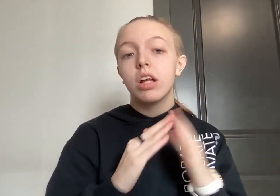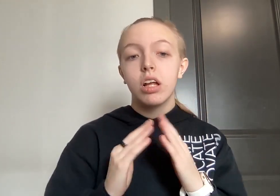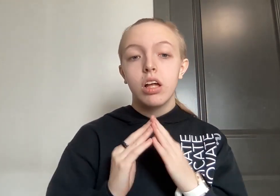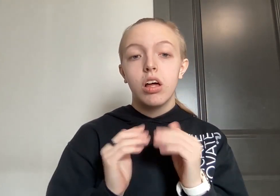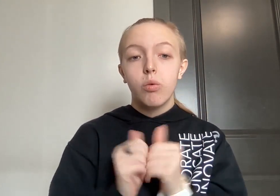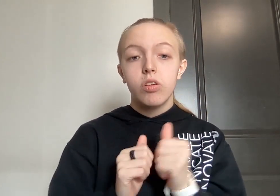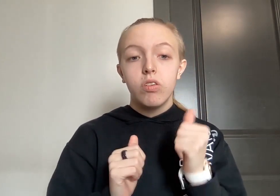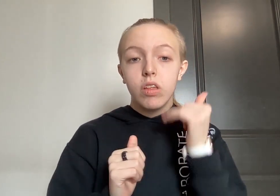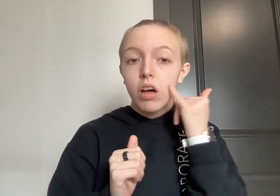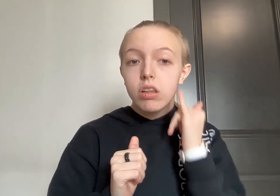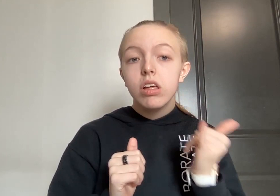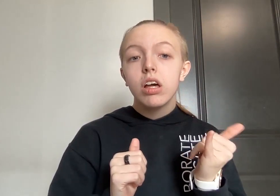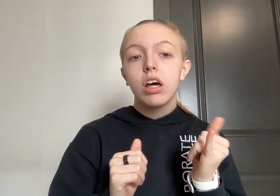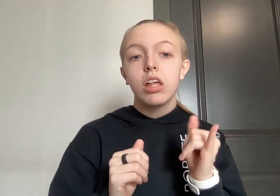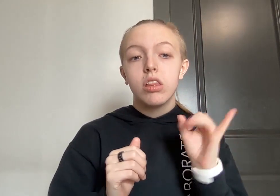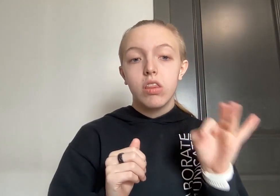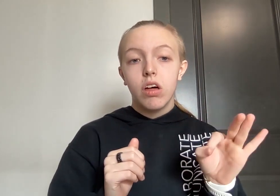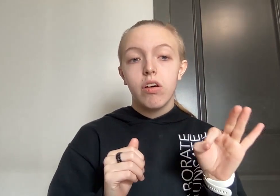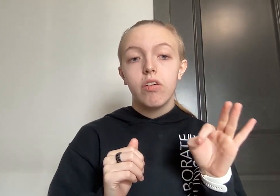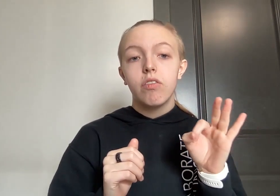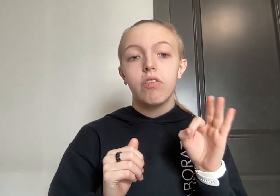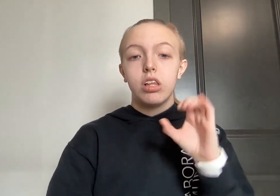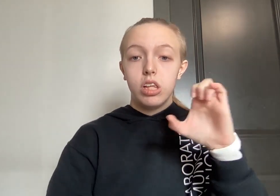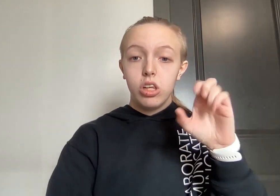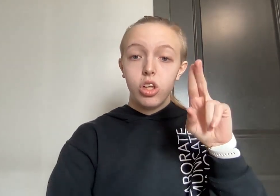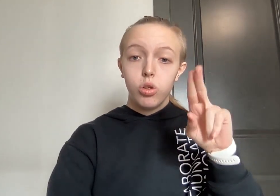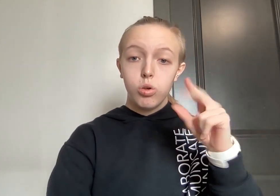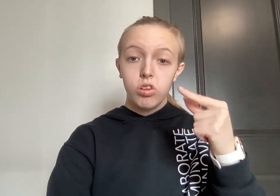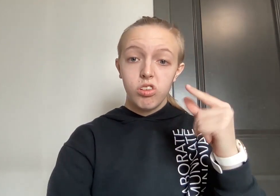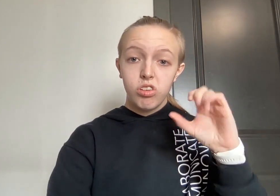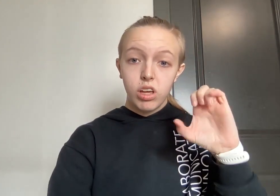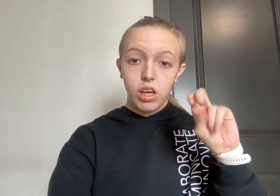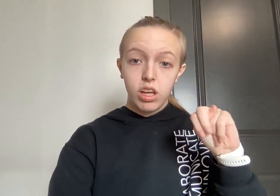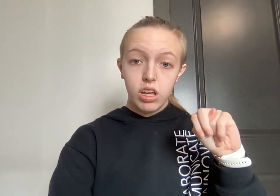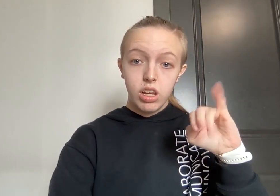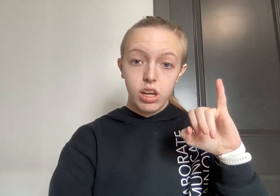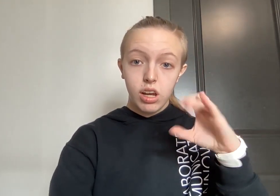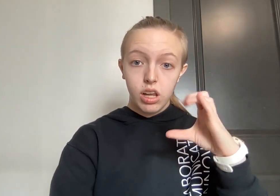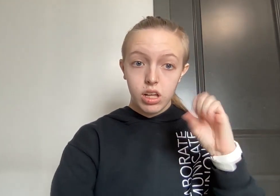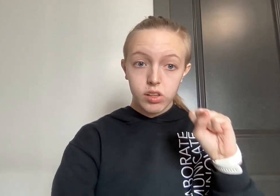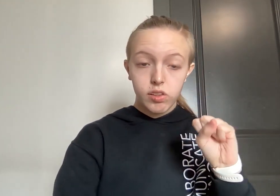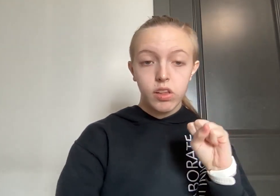with the ideas of eugenics